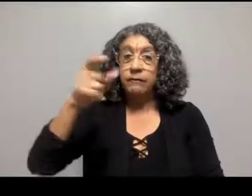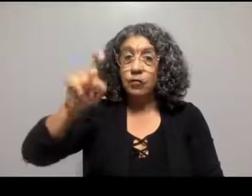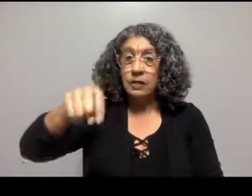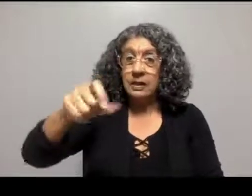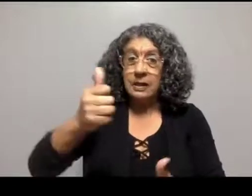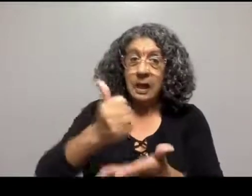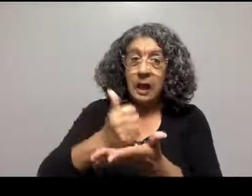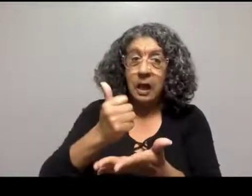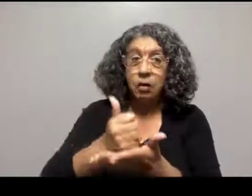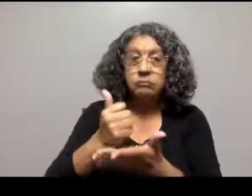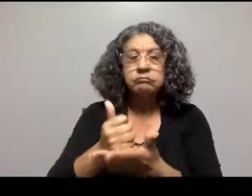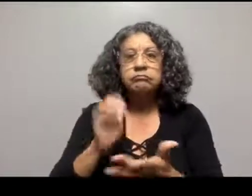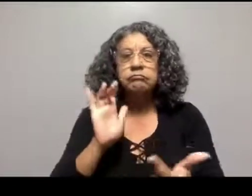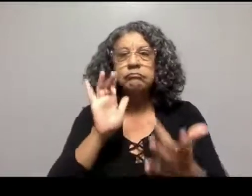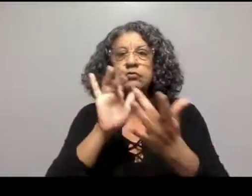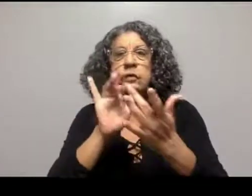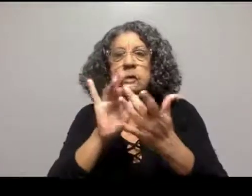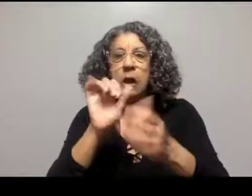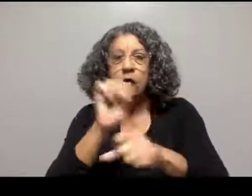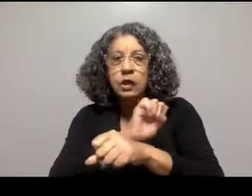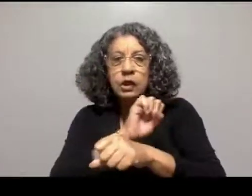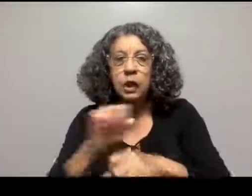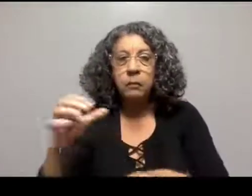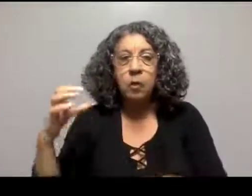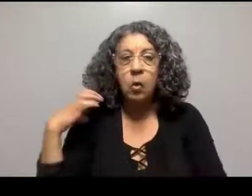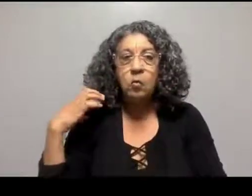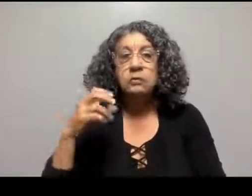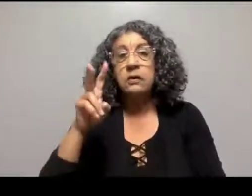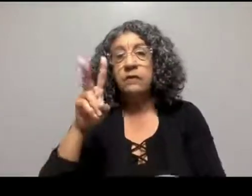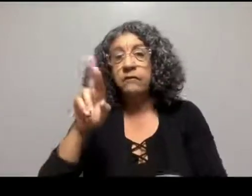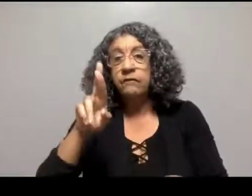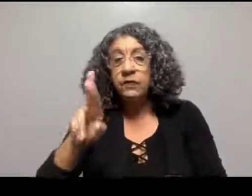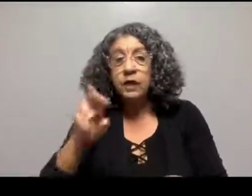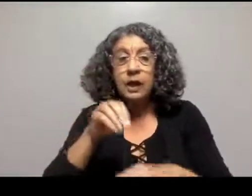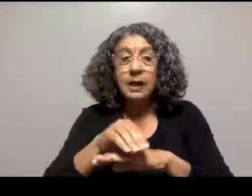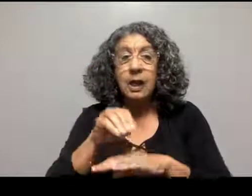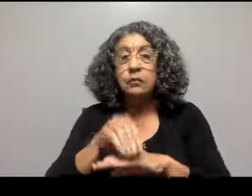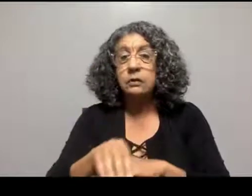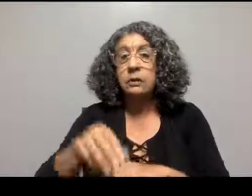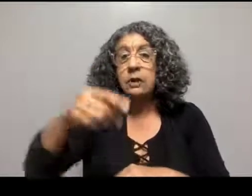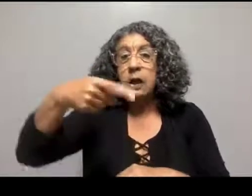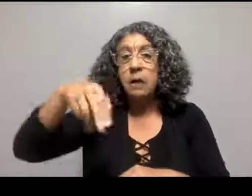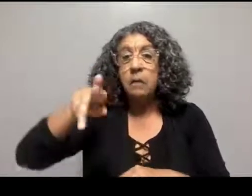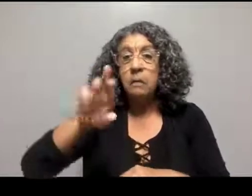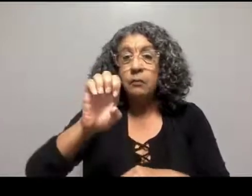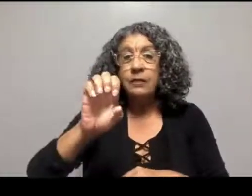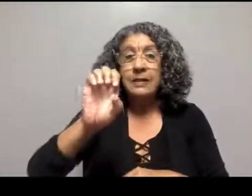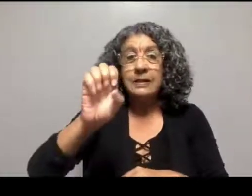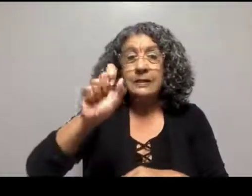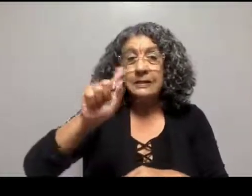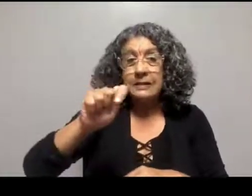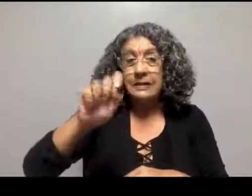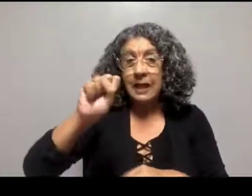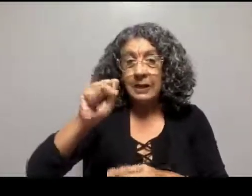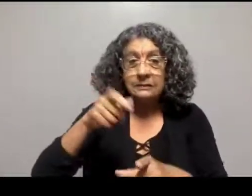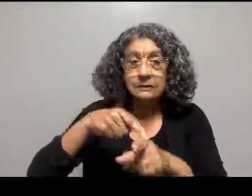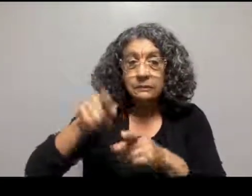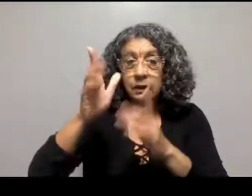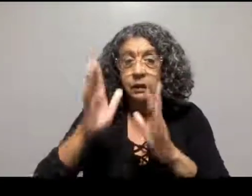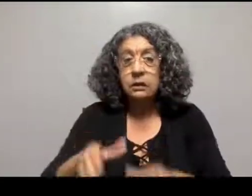If you need help contact your job coach your VR counselor Pre ETS